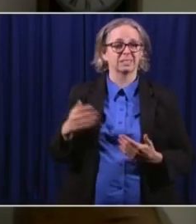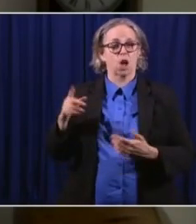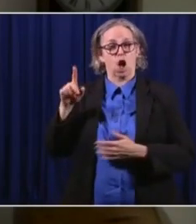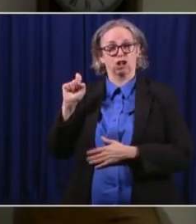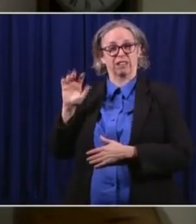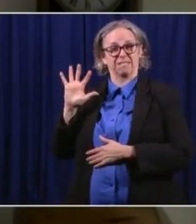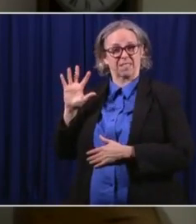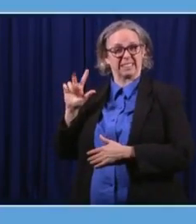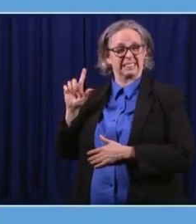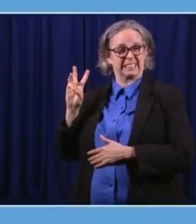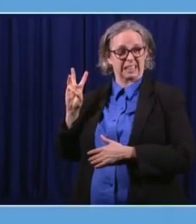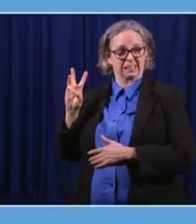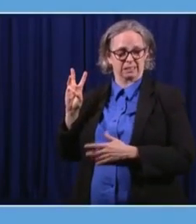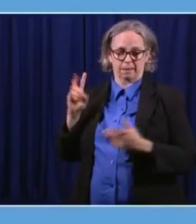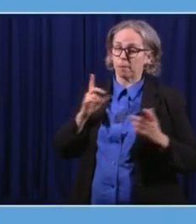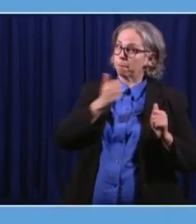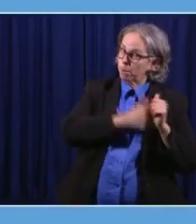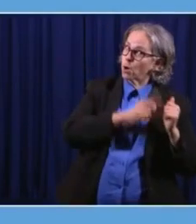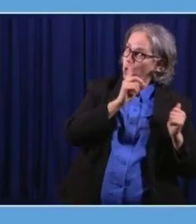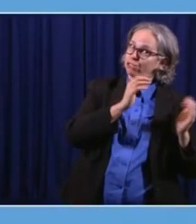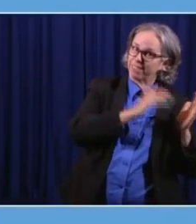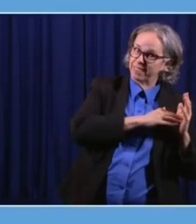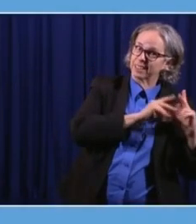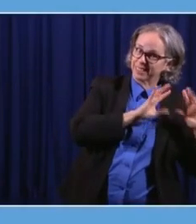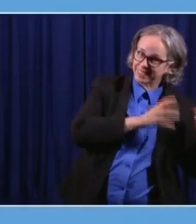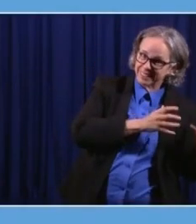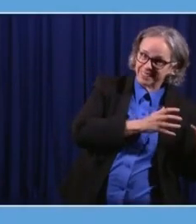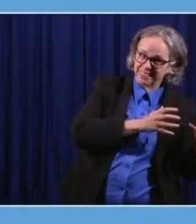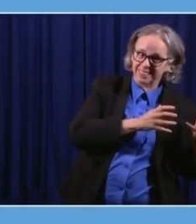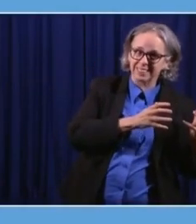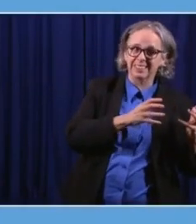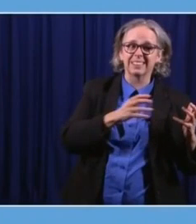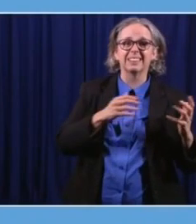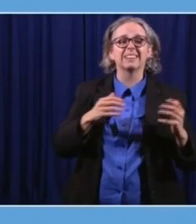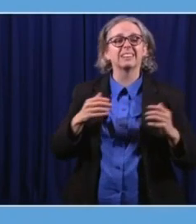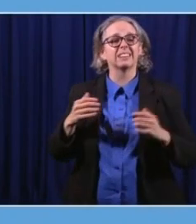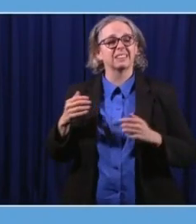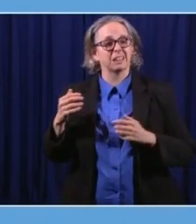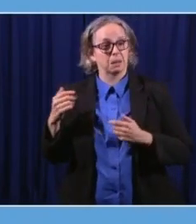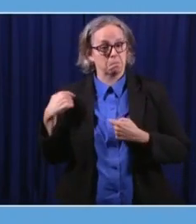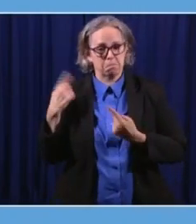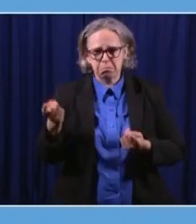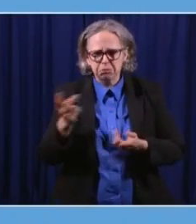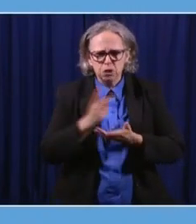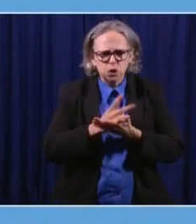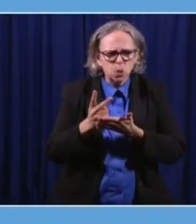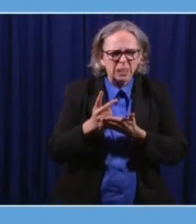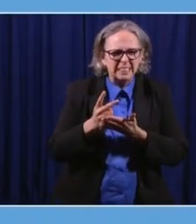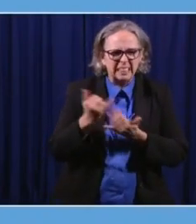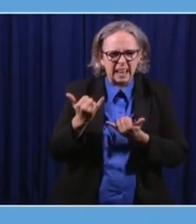LET'S GO TO ERIE COUNTY. ERIE COUNTY YOU'RE AT A LEVEL OF 156 CASES PER 100,000 RESIDENTS AGAIN IN THE LAST TWO